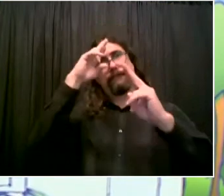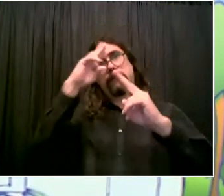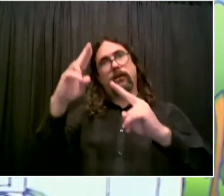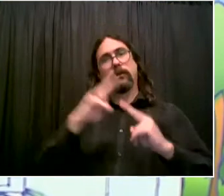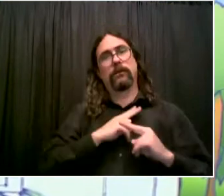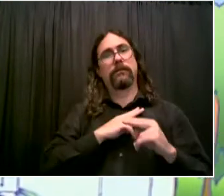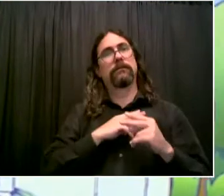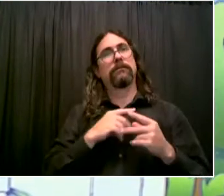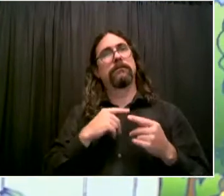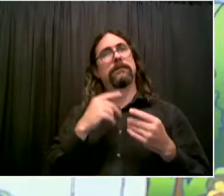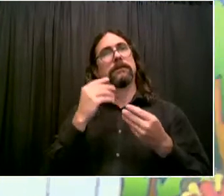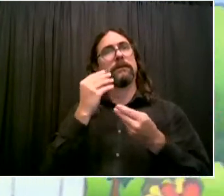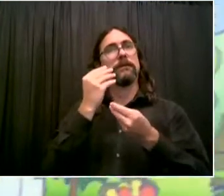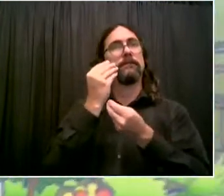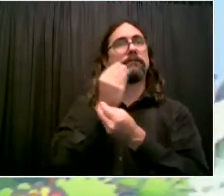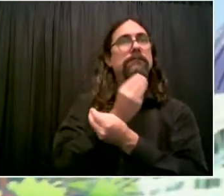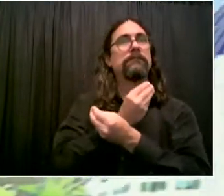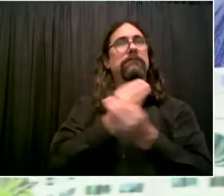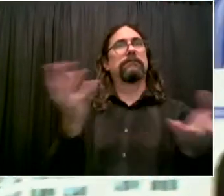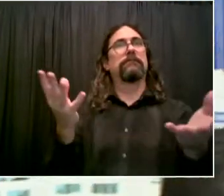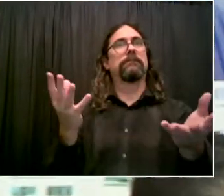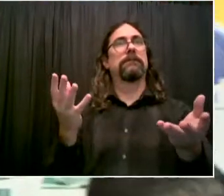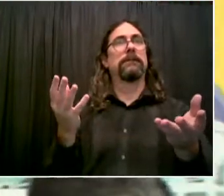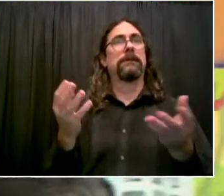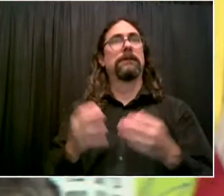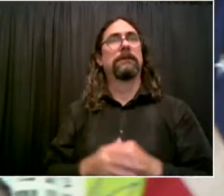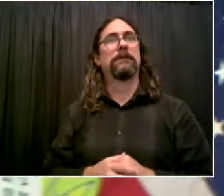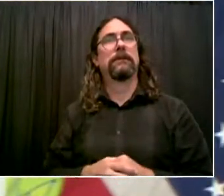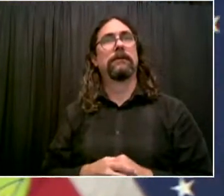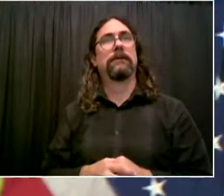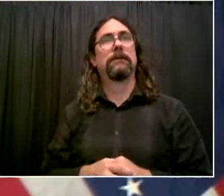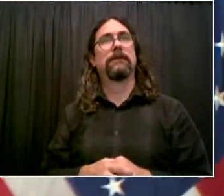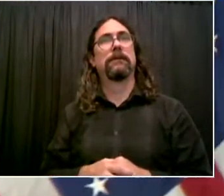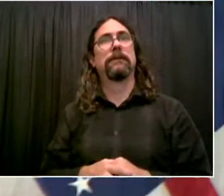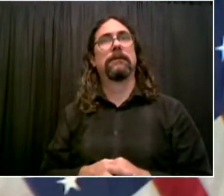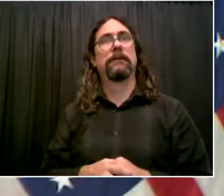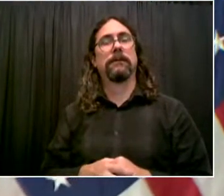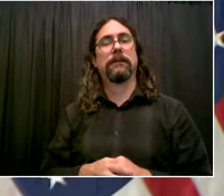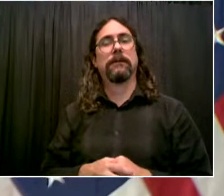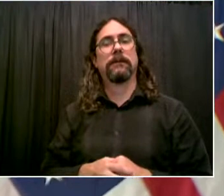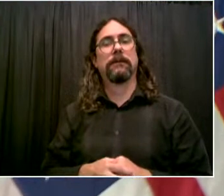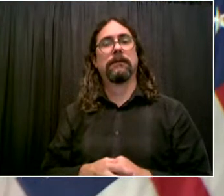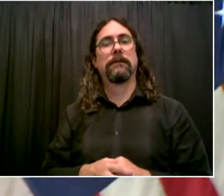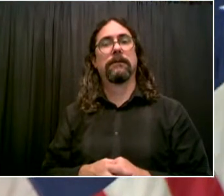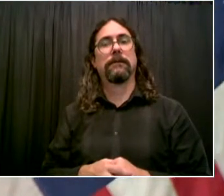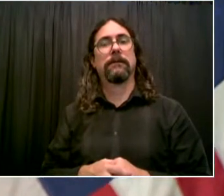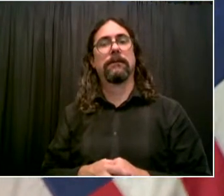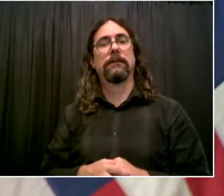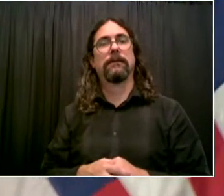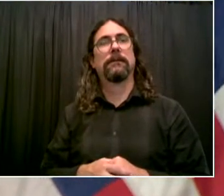THE VERY BEST PEOPLE TOGETHER FOR A GOOD CAUSE. GETS THE HONOR OF TEINLLG YOU ABOUT THE AMAZING LINEUP FOR BROOKLYN AND QUEENS AND MY